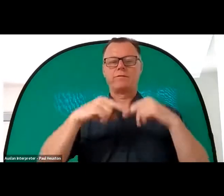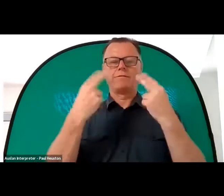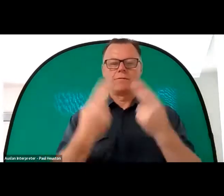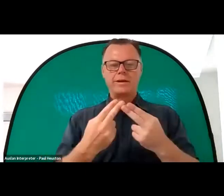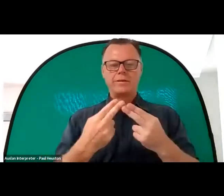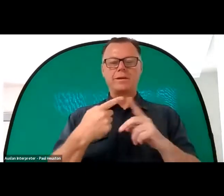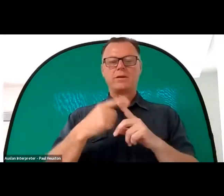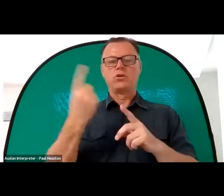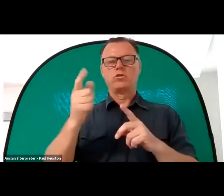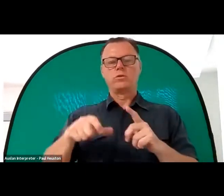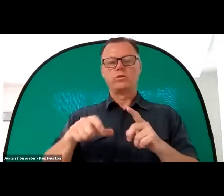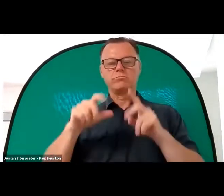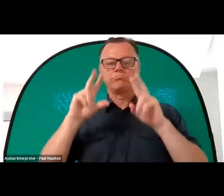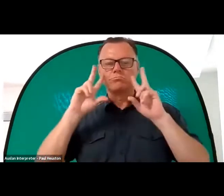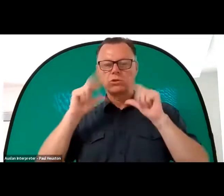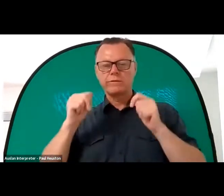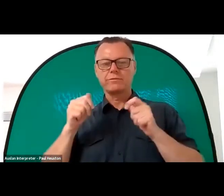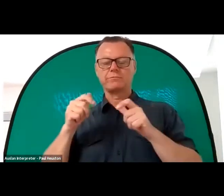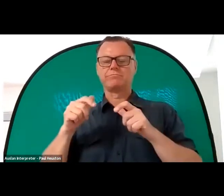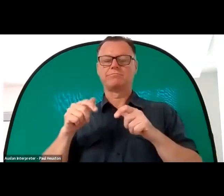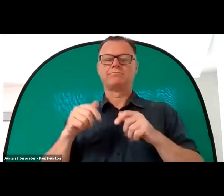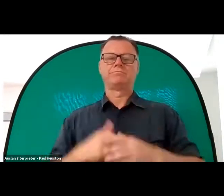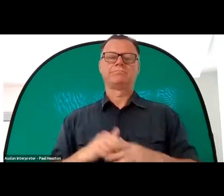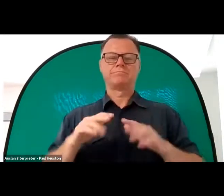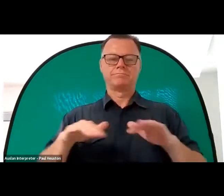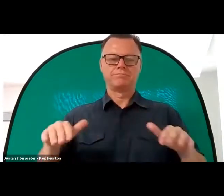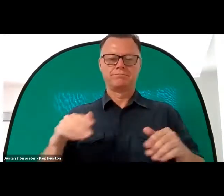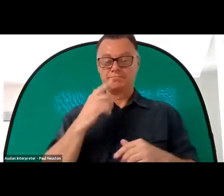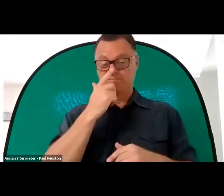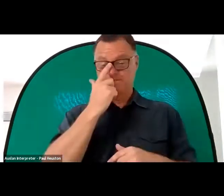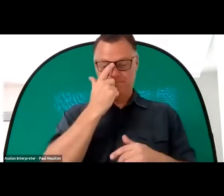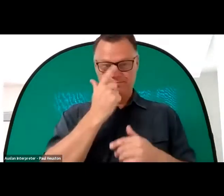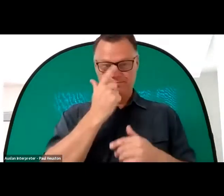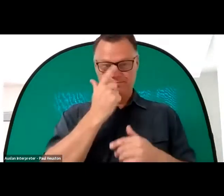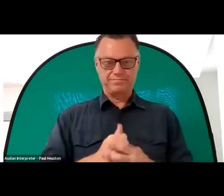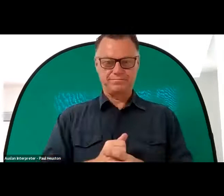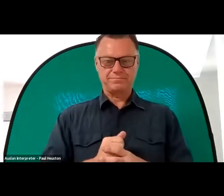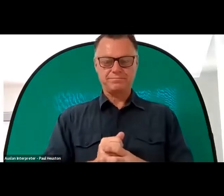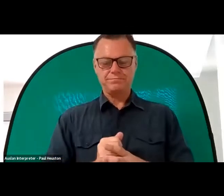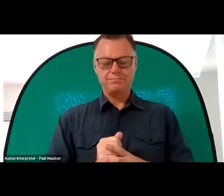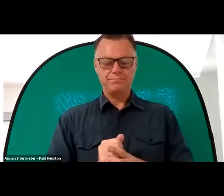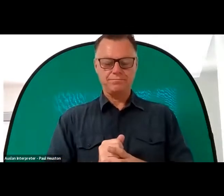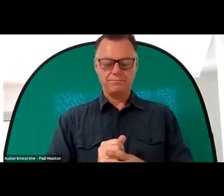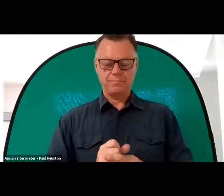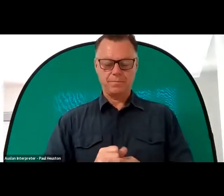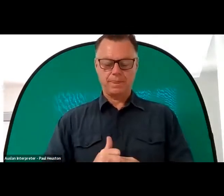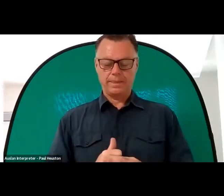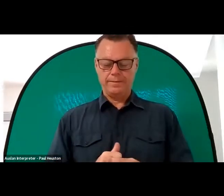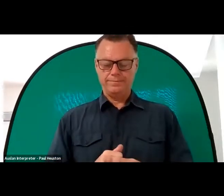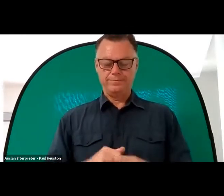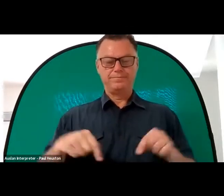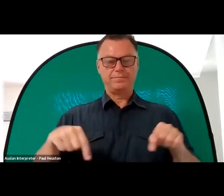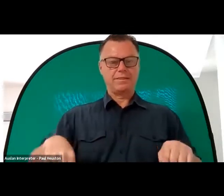government. We have two surveys; one for young people and one for families and caregivers. Sue has posted